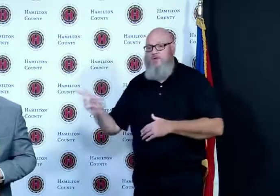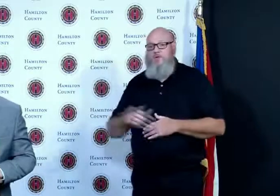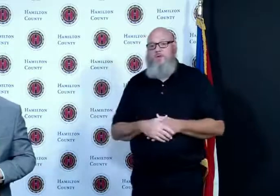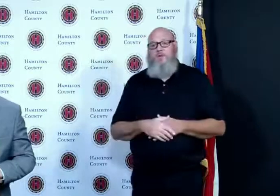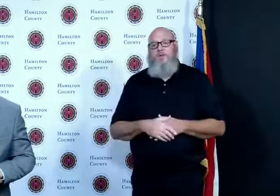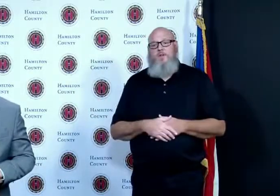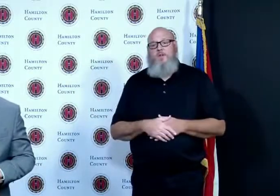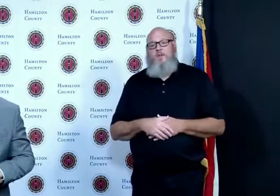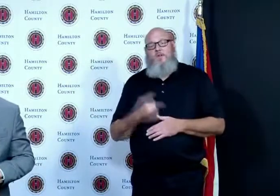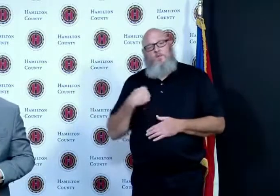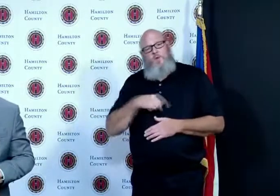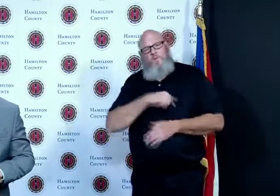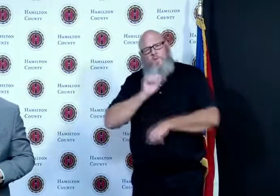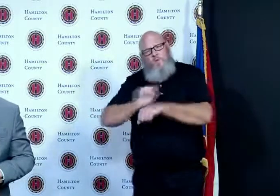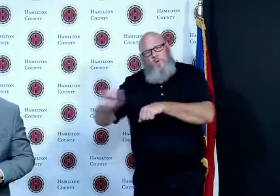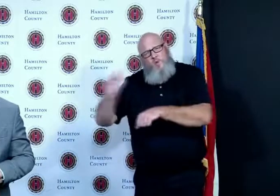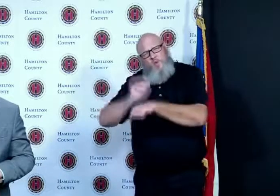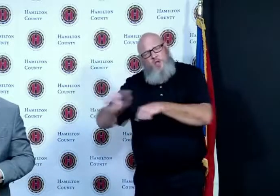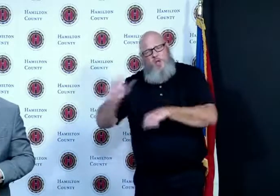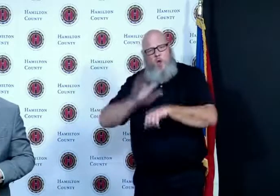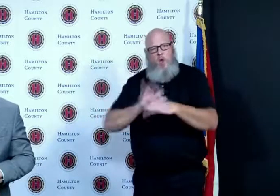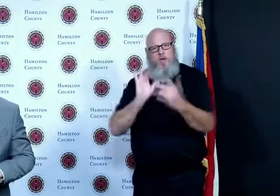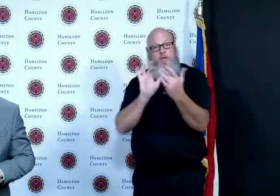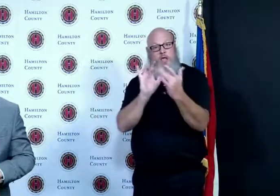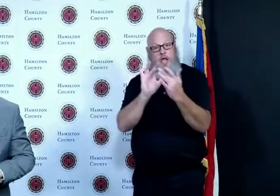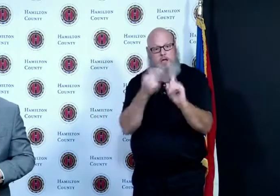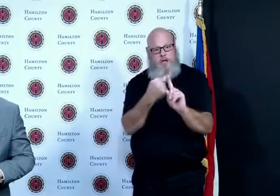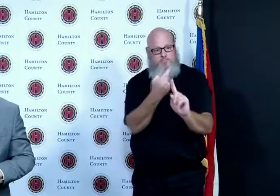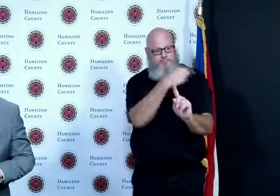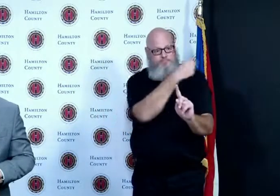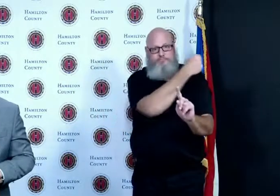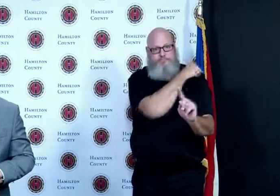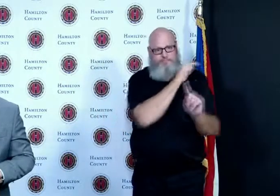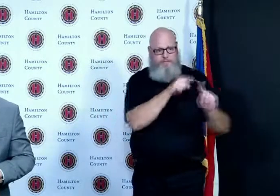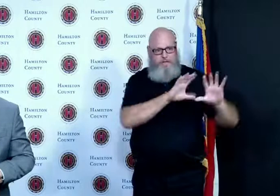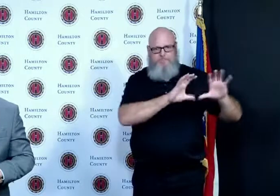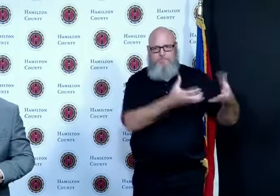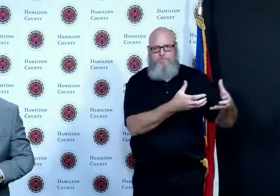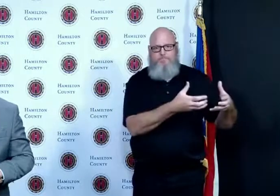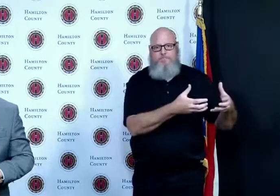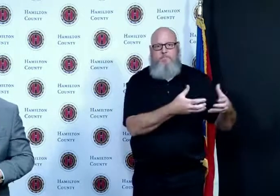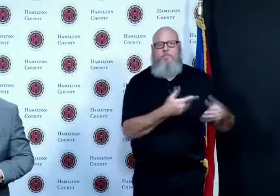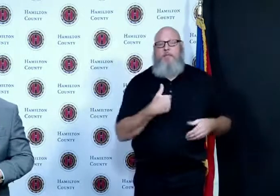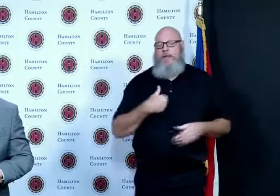efforts while we we know vaccine provides hope I do think it's really important to remember